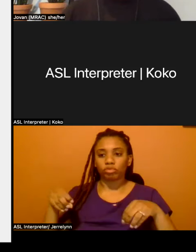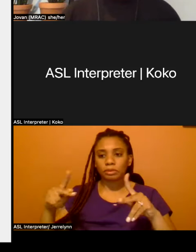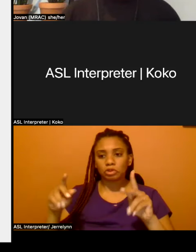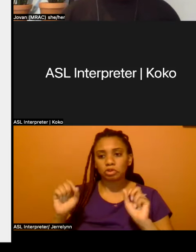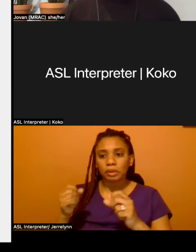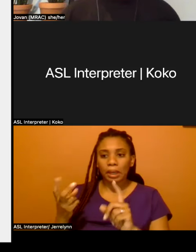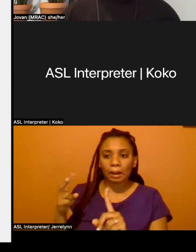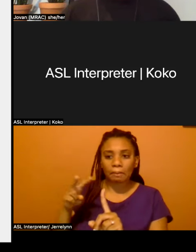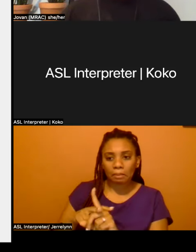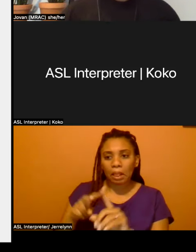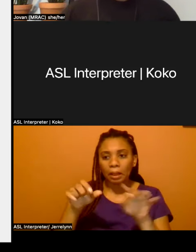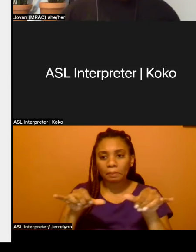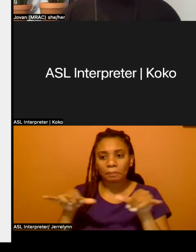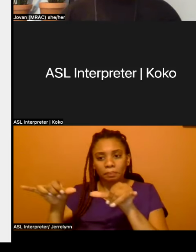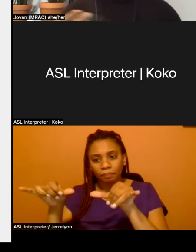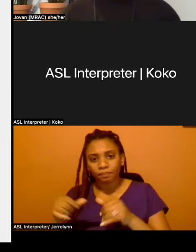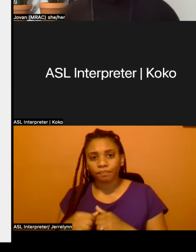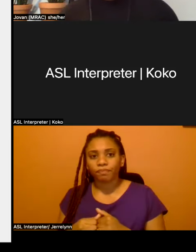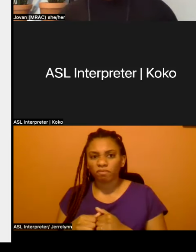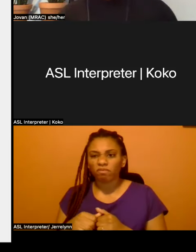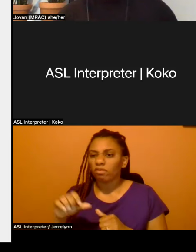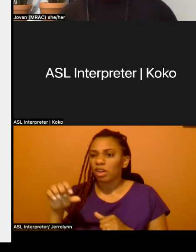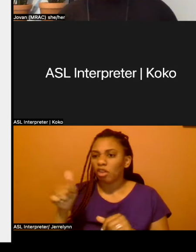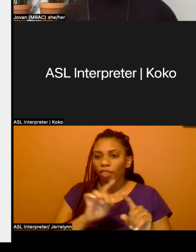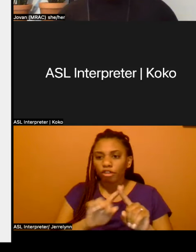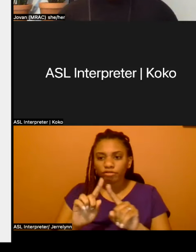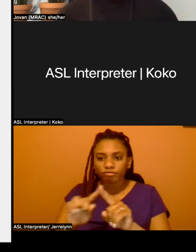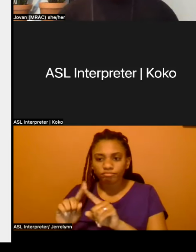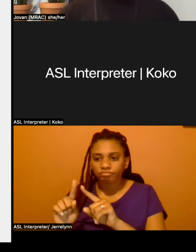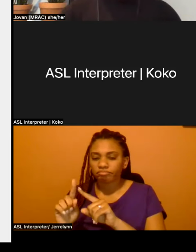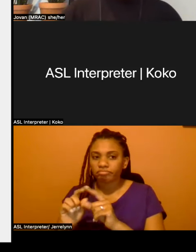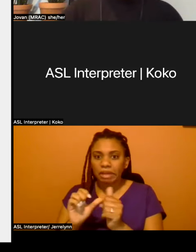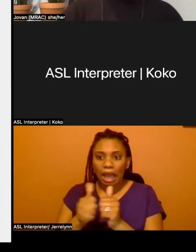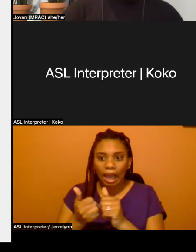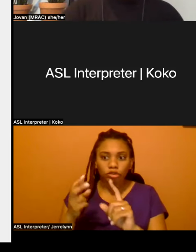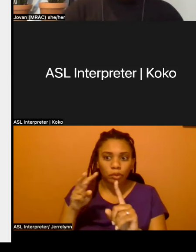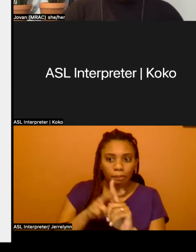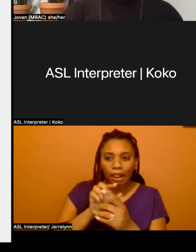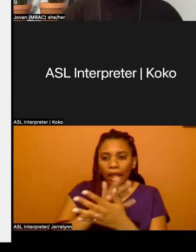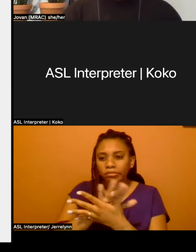There are also many ways of applying. And so I talk about those types of applications a little bit later as well.